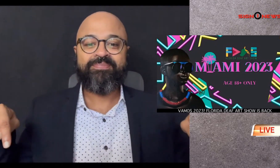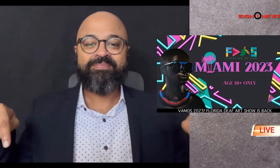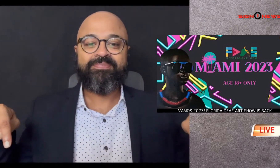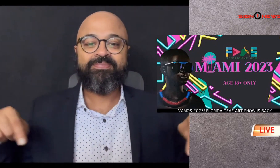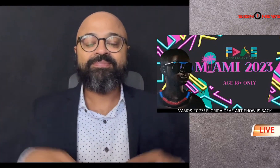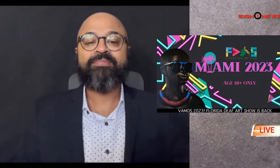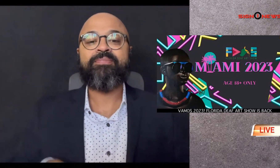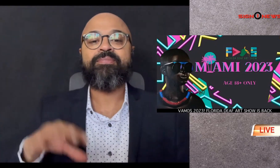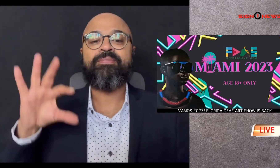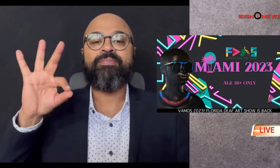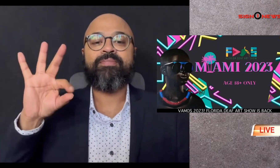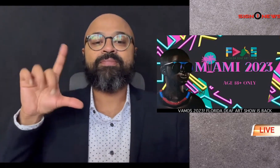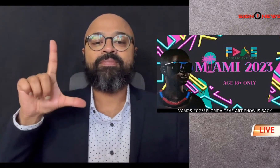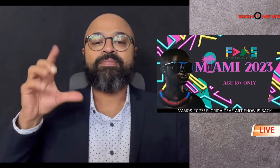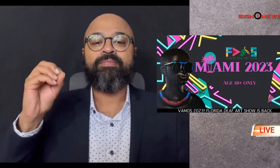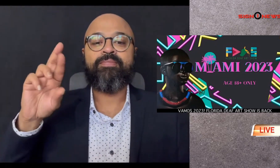Florida deaf art show.org